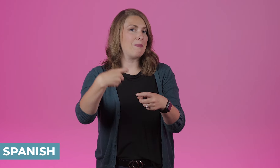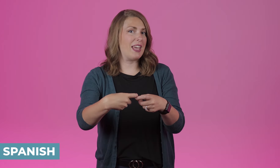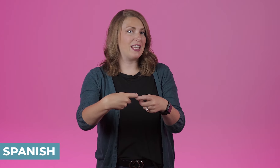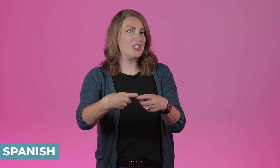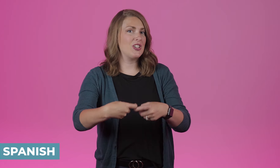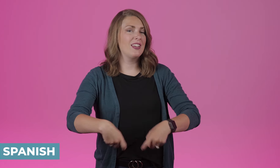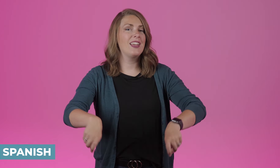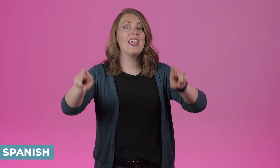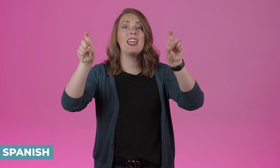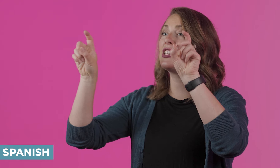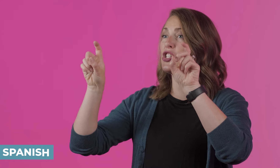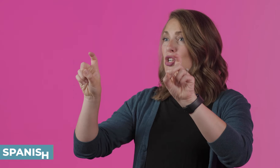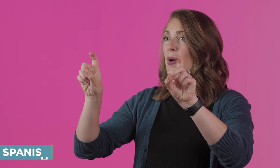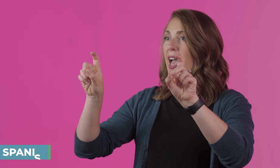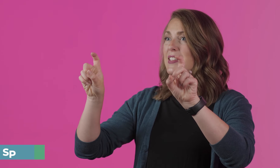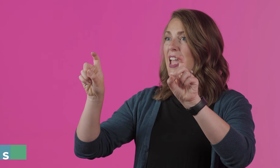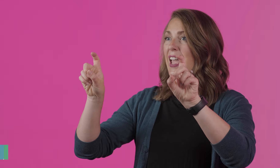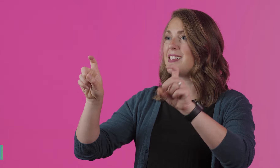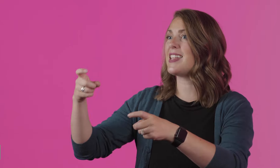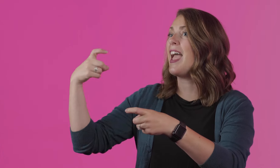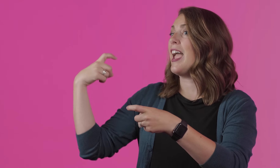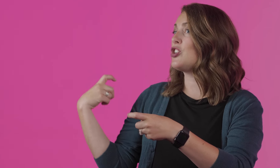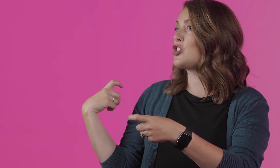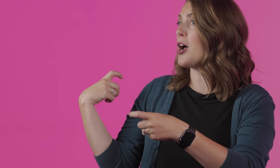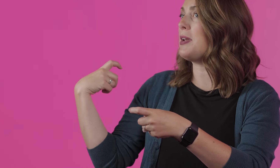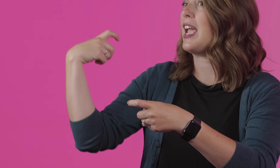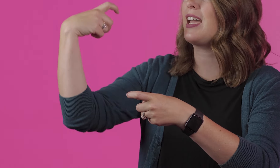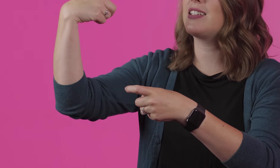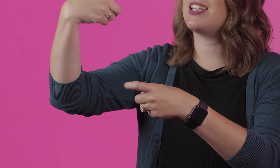SPANISH It's two "X" hands and your dominant hand